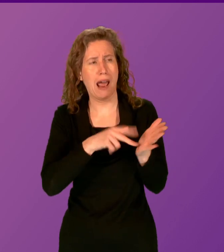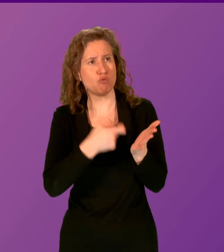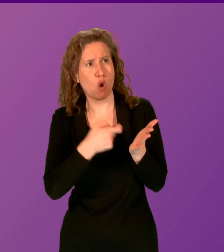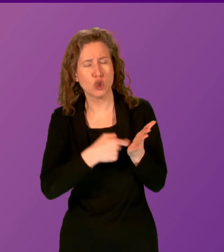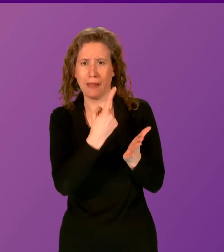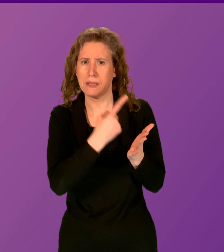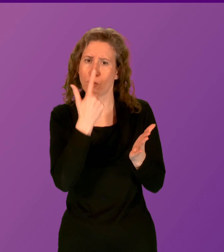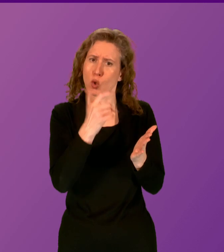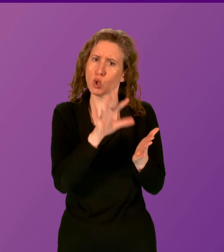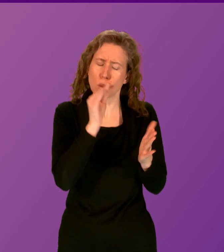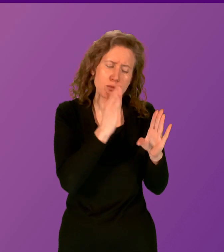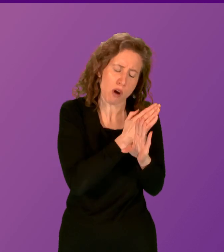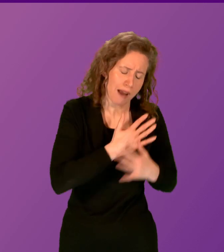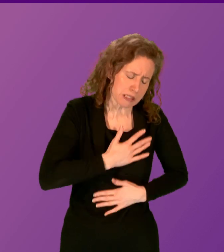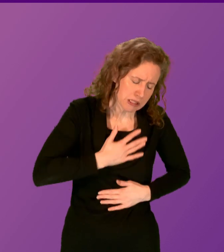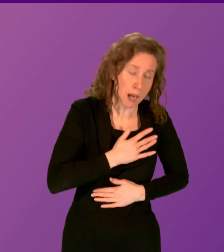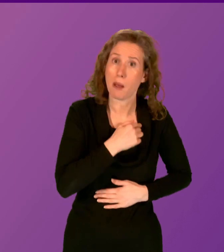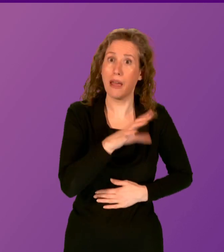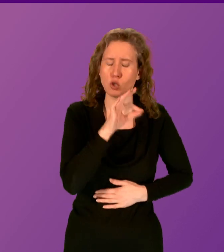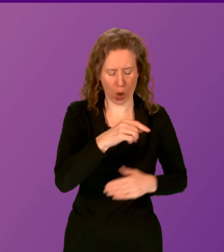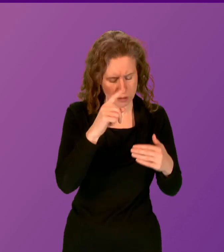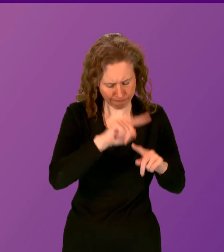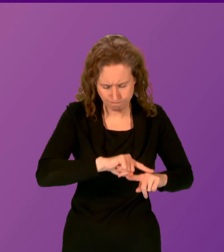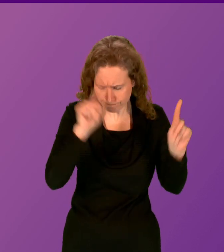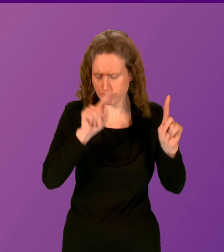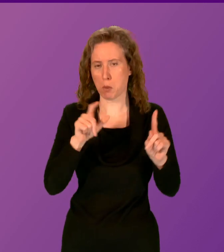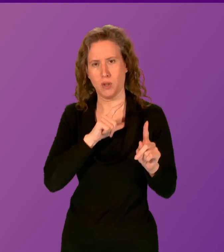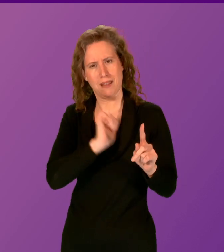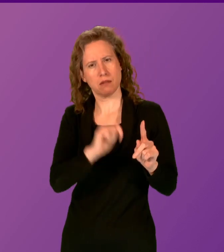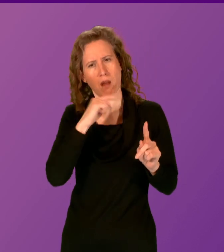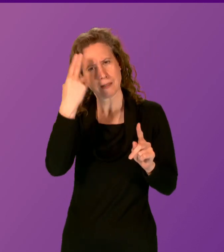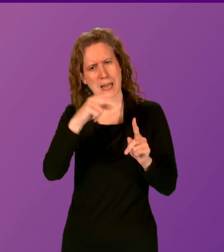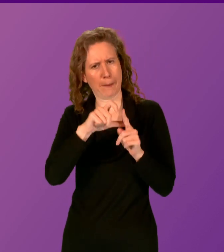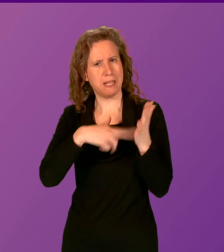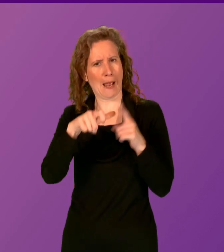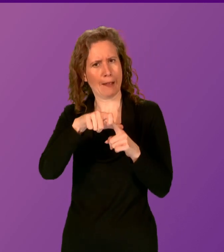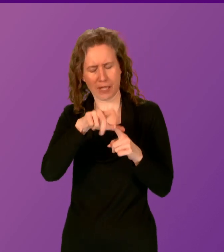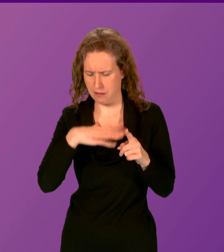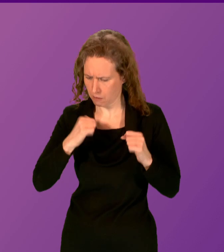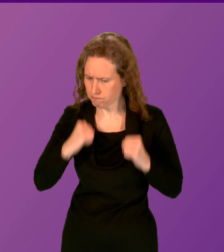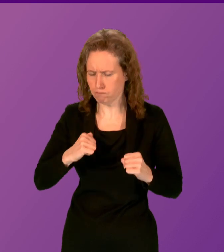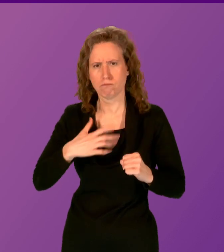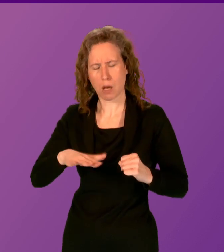have instead chosen, in David’s memory, to ensure that they raise awareness of undetected